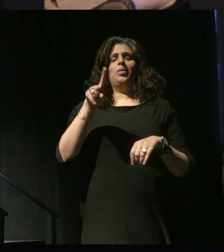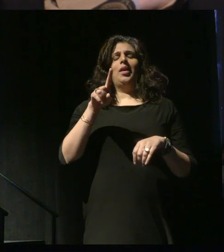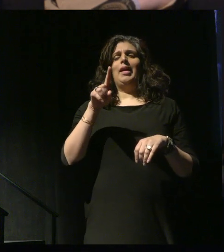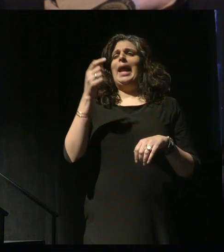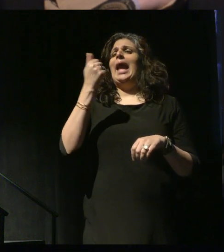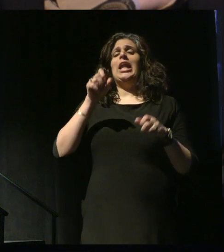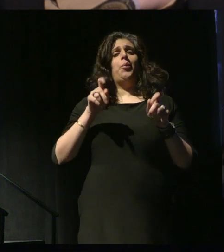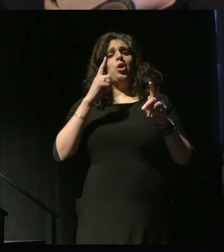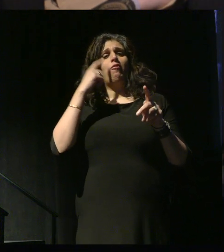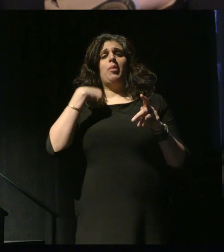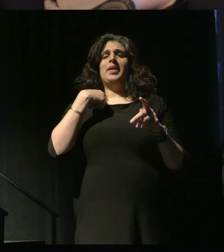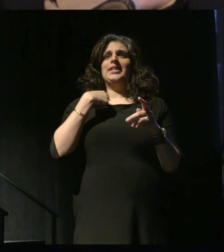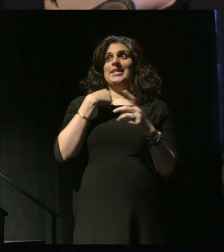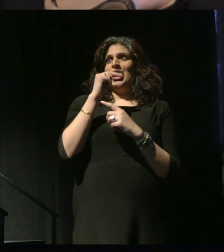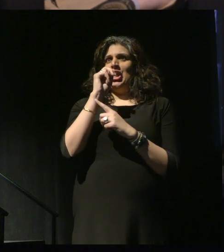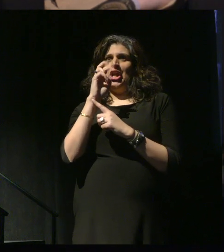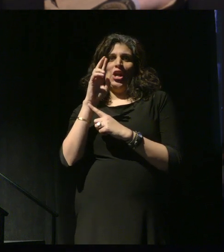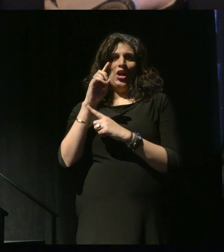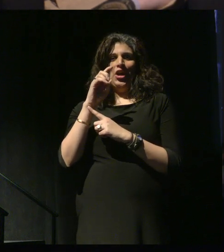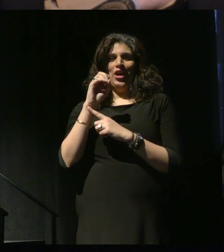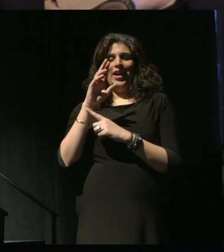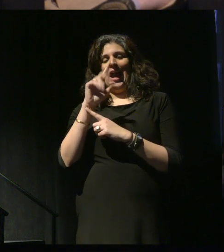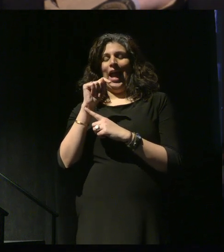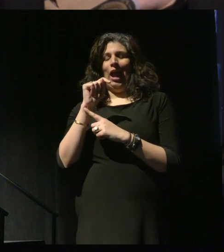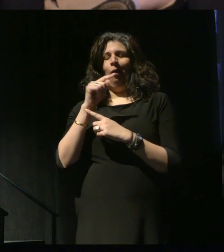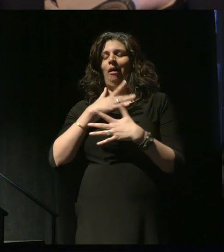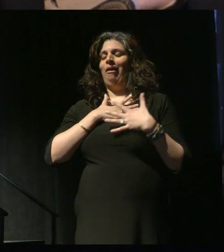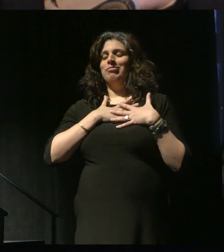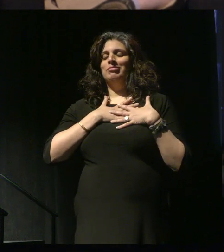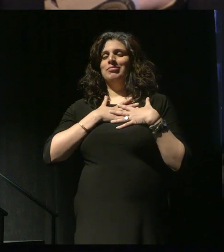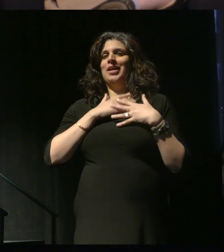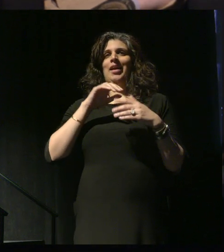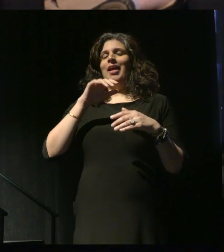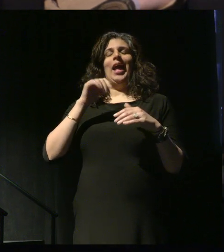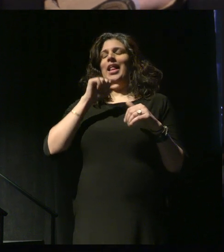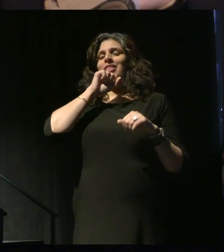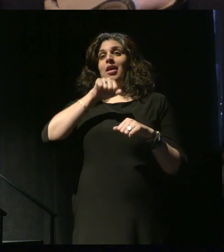for me and also by the way, I found both of your books,